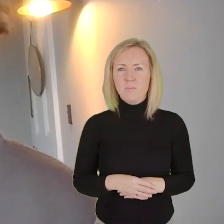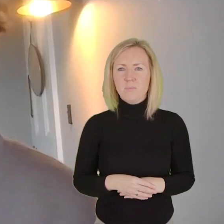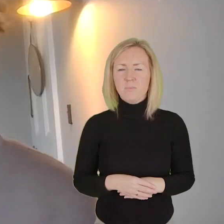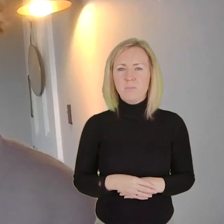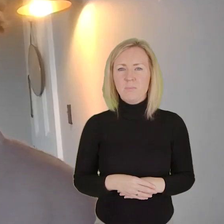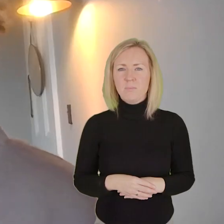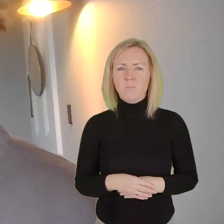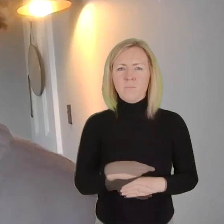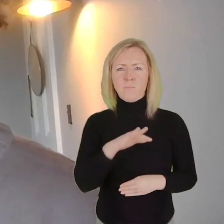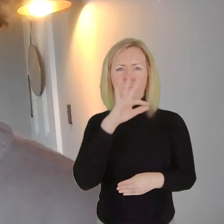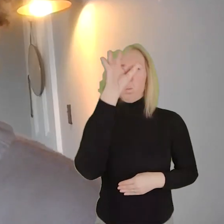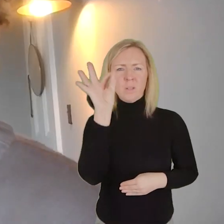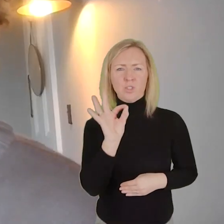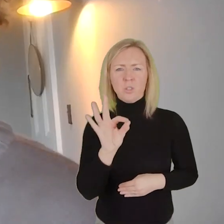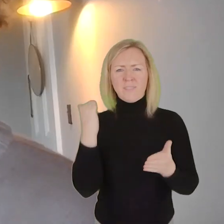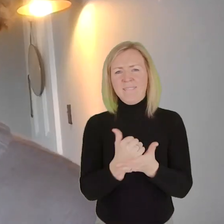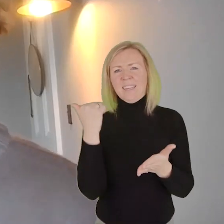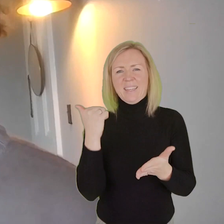Yeah, we use that's a really good question.